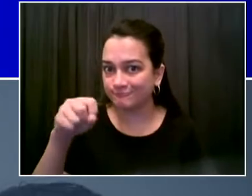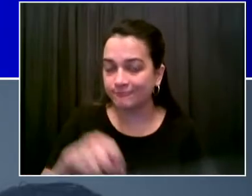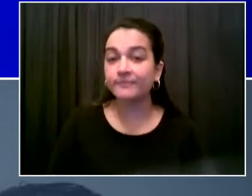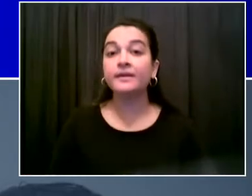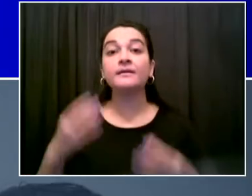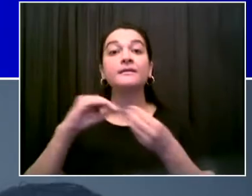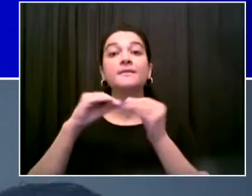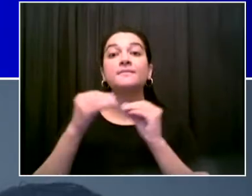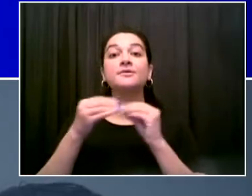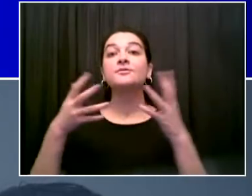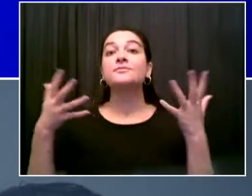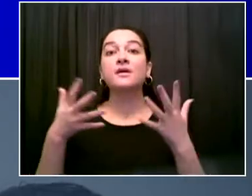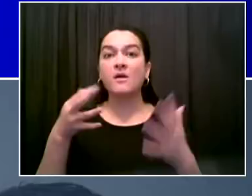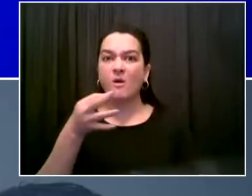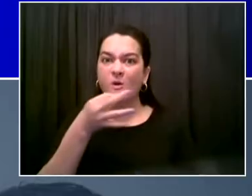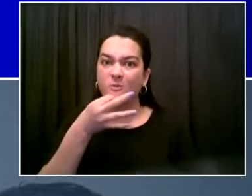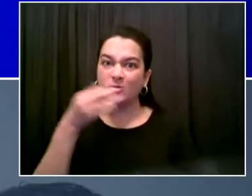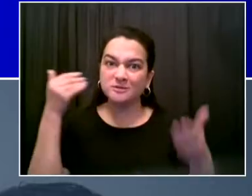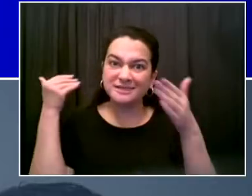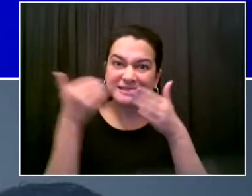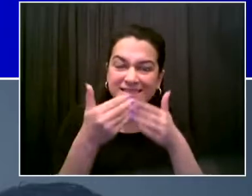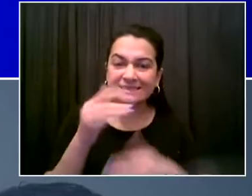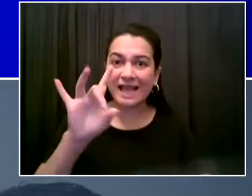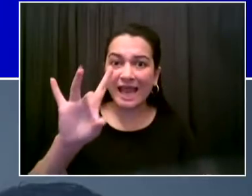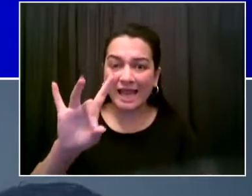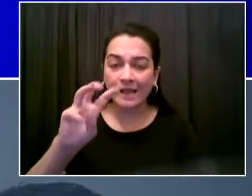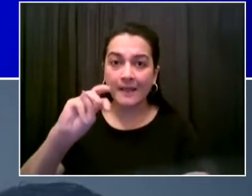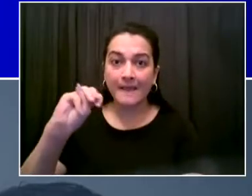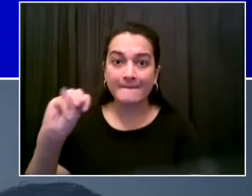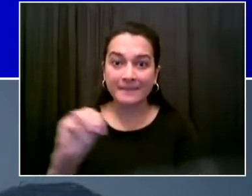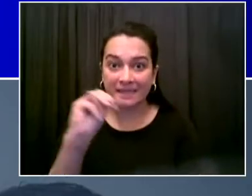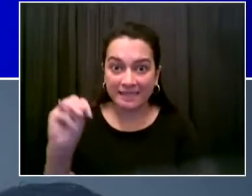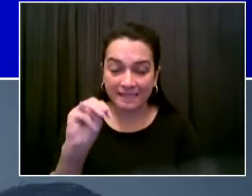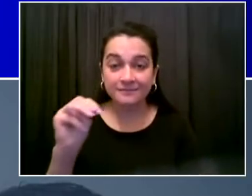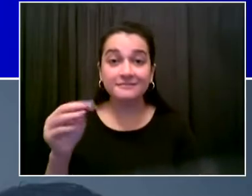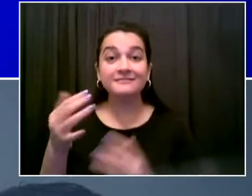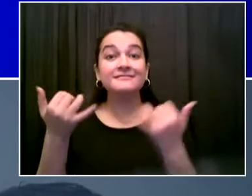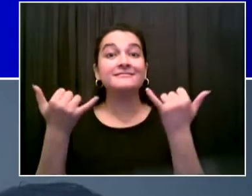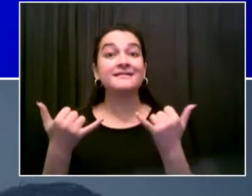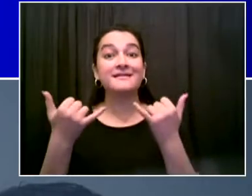UNDOUBTEDLY OCCUR TODAY. WE WILL SPAS 8 MILLION